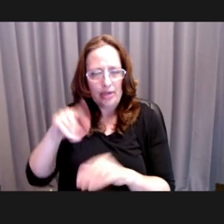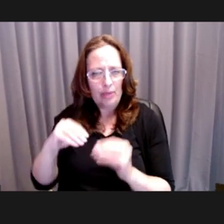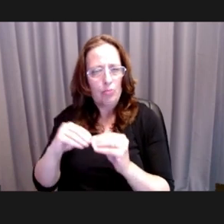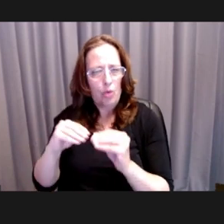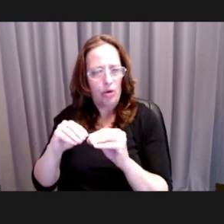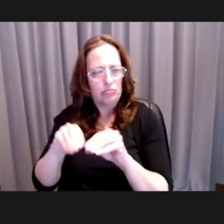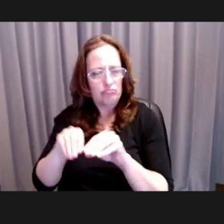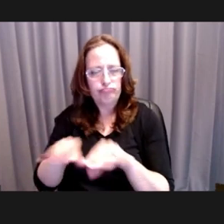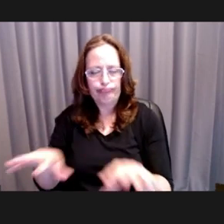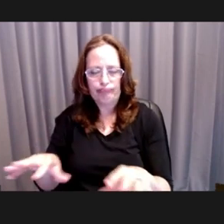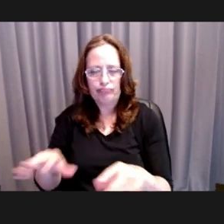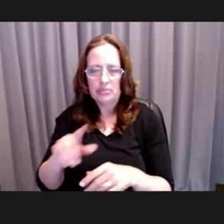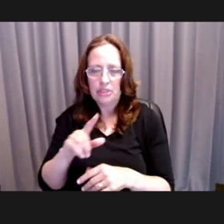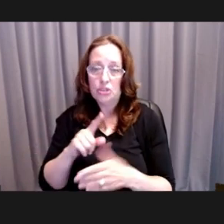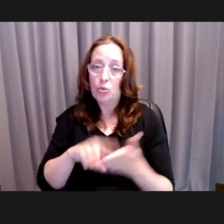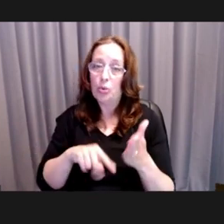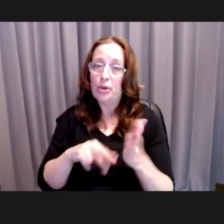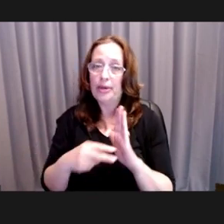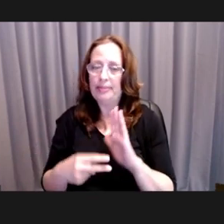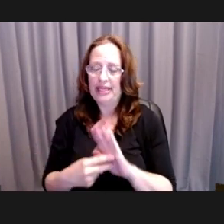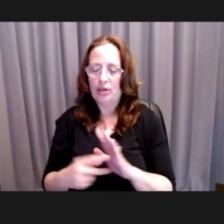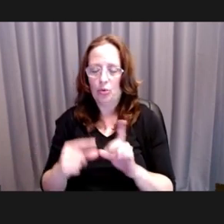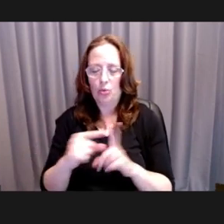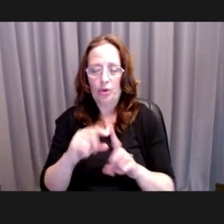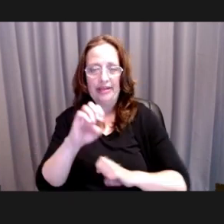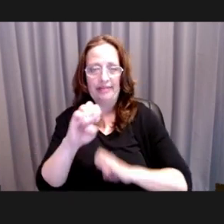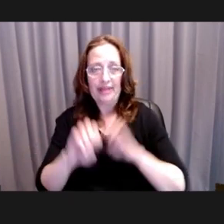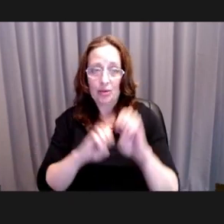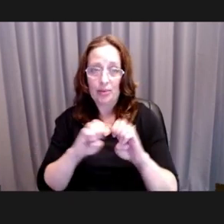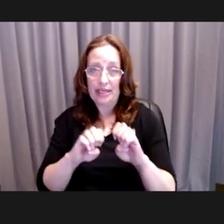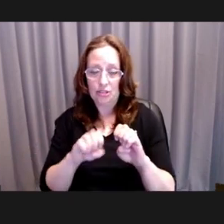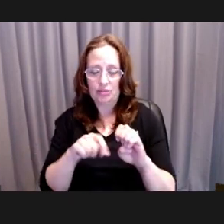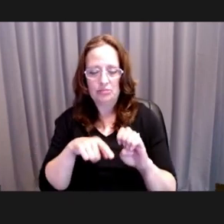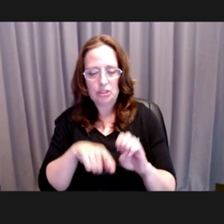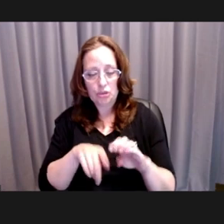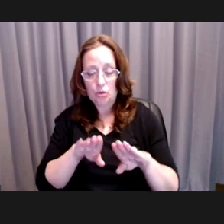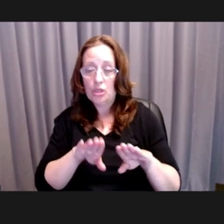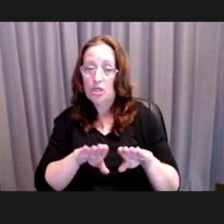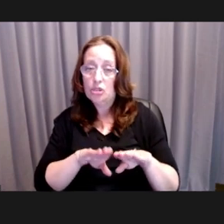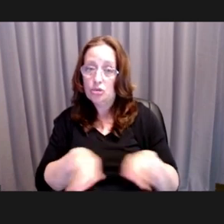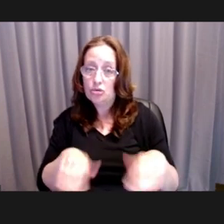When a child is born in a hospital in the United States, there's a universal newborn